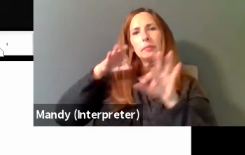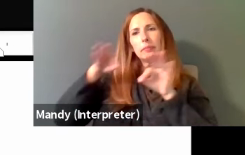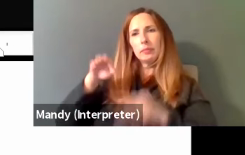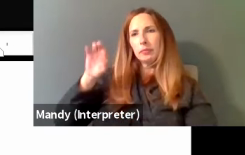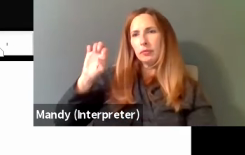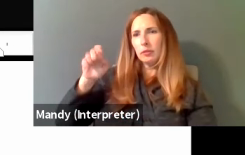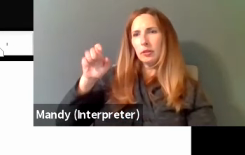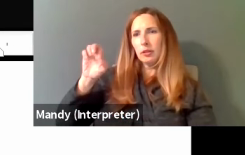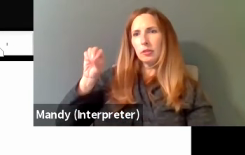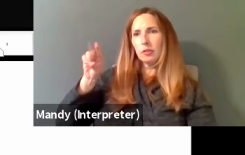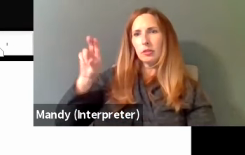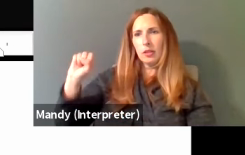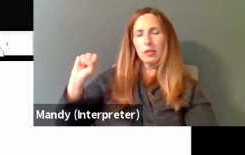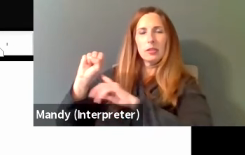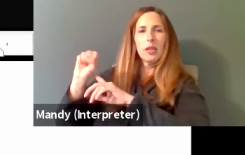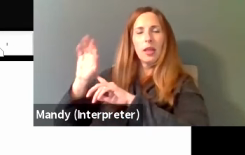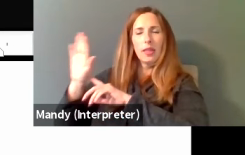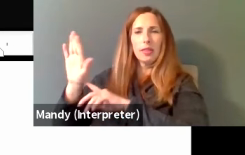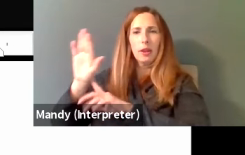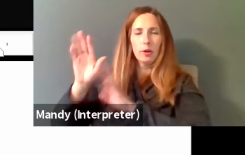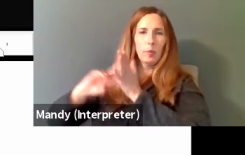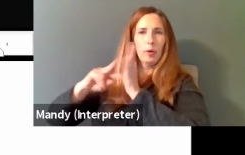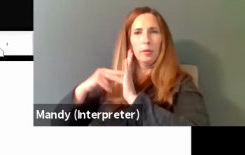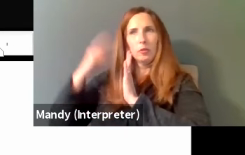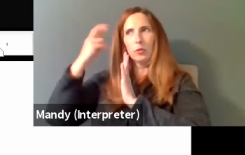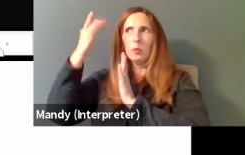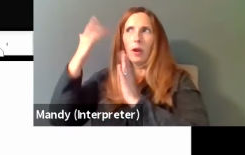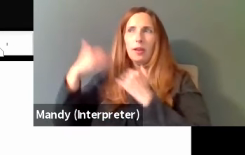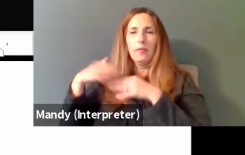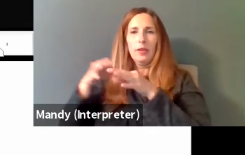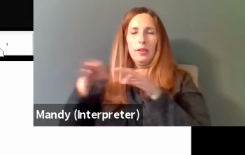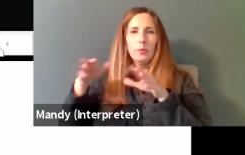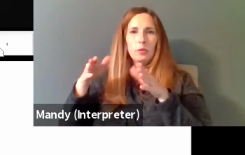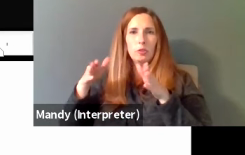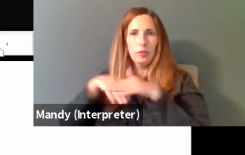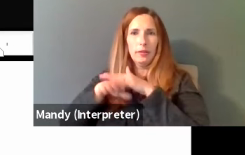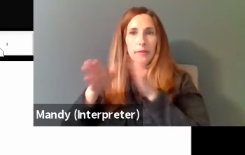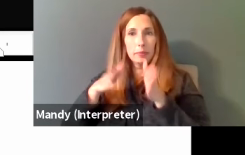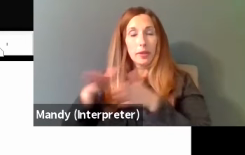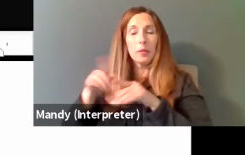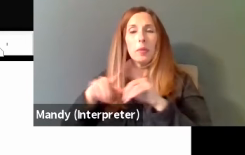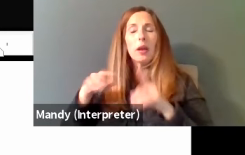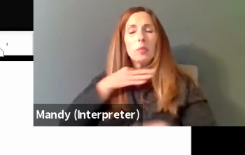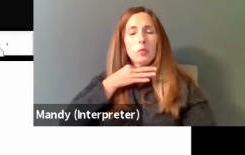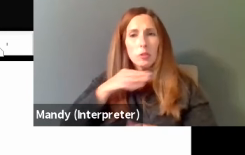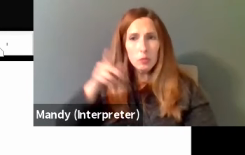I'd like to hear from some of you and maybe all of you who can, to write in the chat box right now